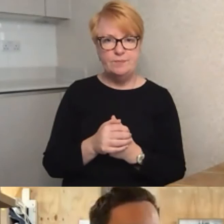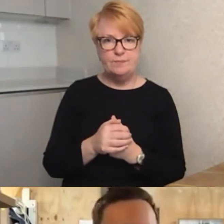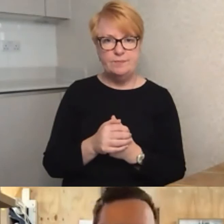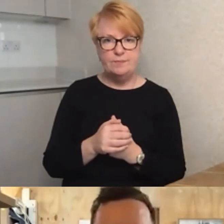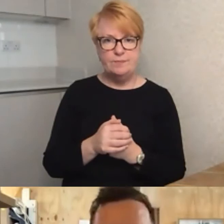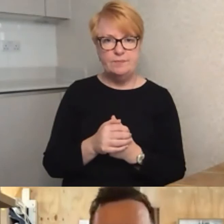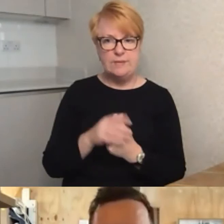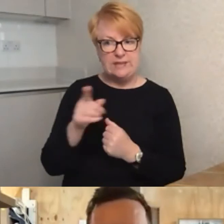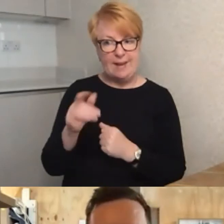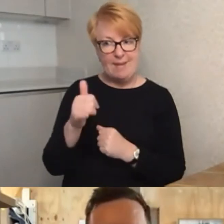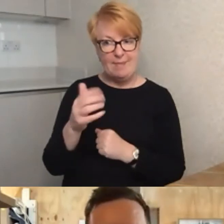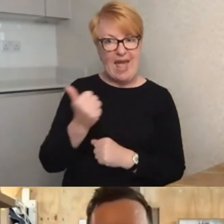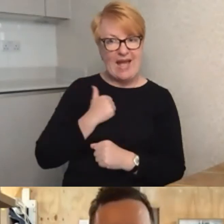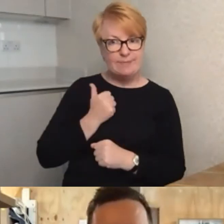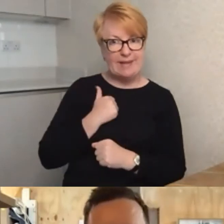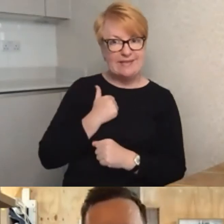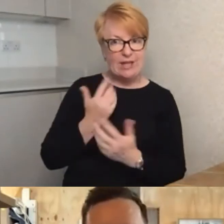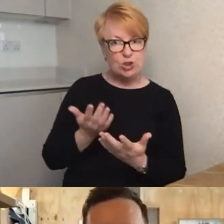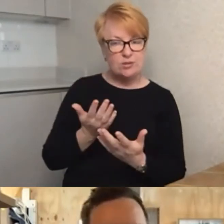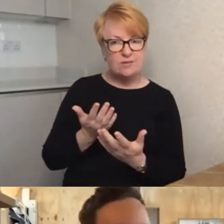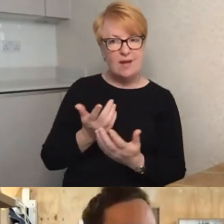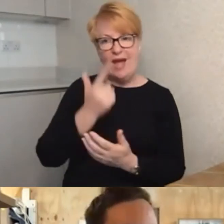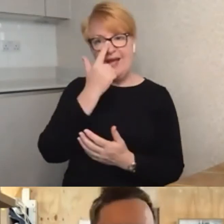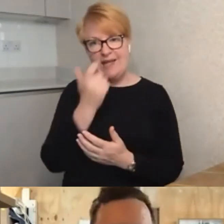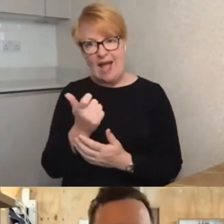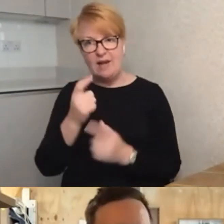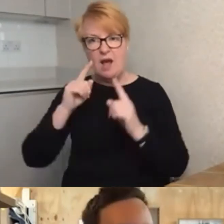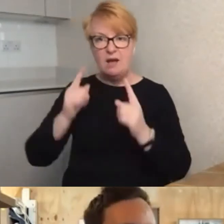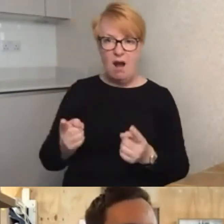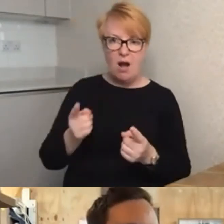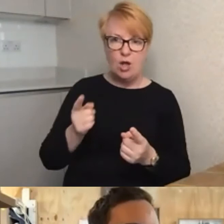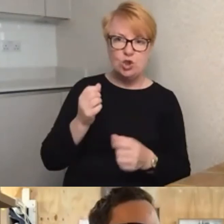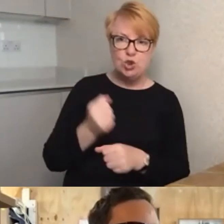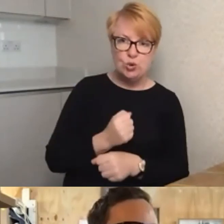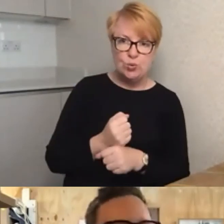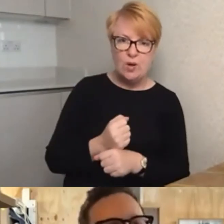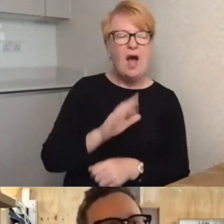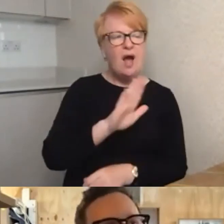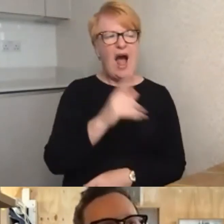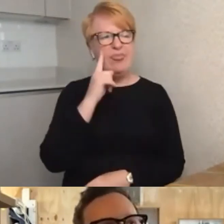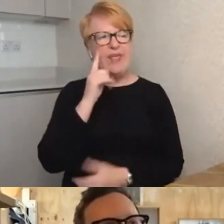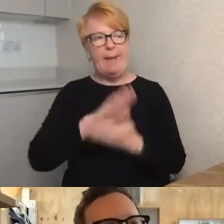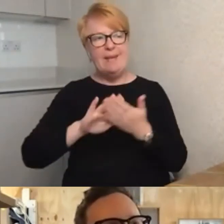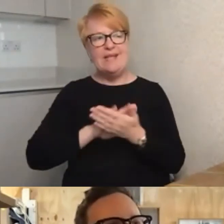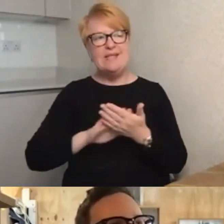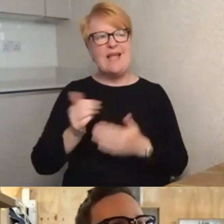And guess what you can and can't? What? >> JES: Yeah, expectation, I think is the way that I took it. >> MAT: